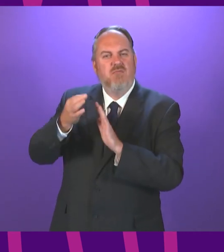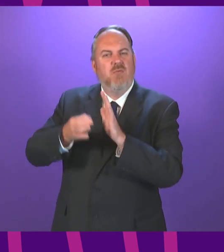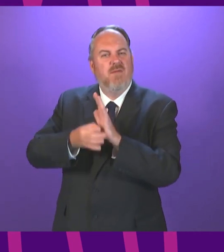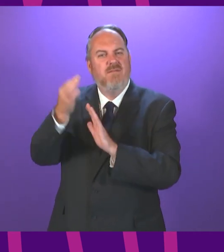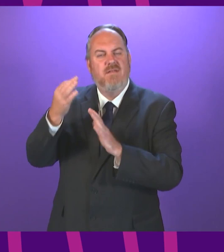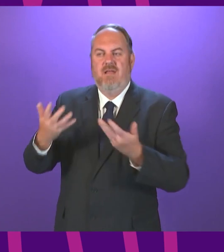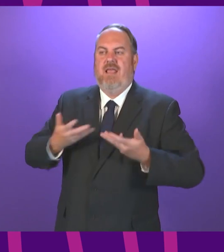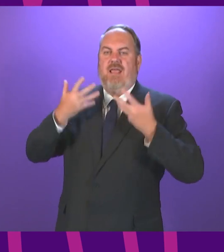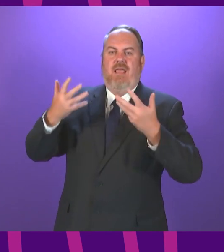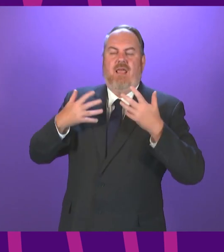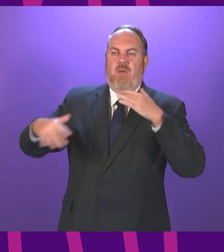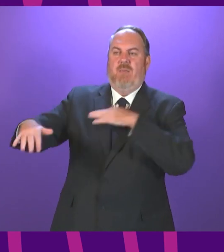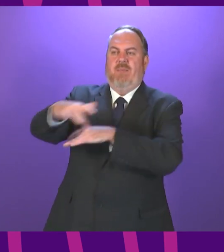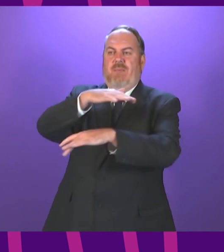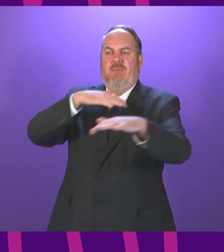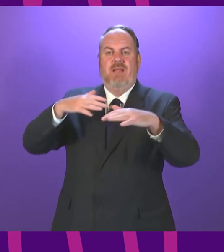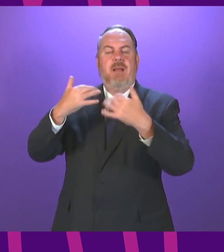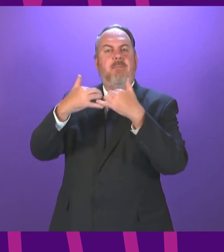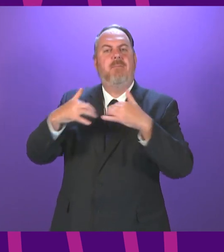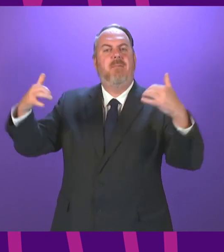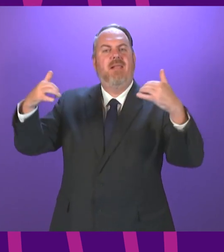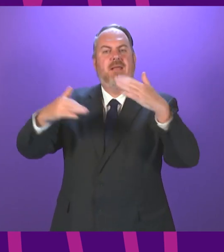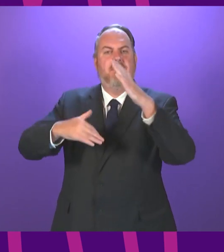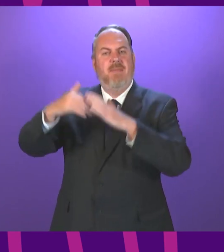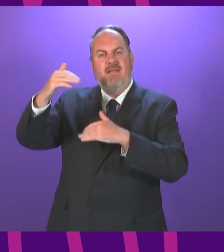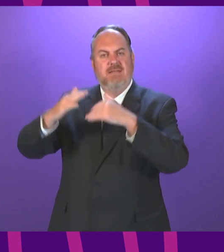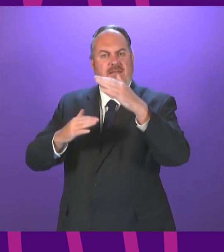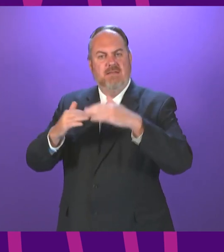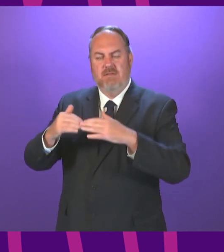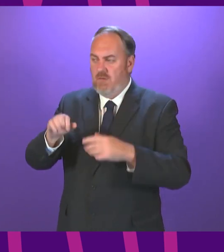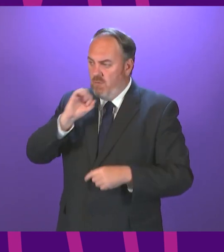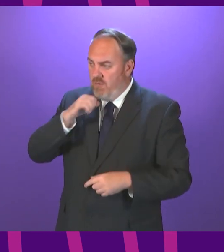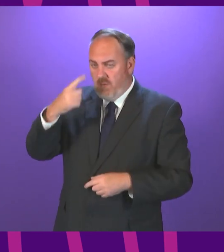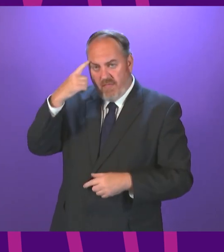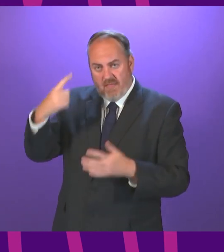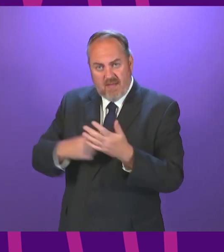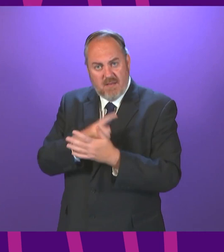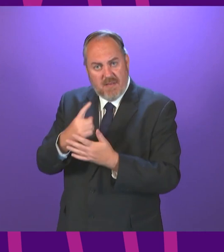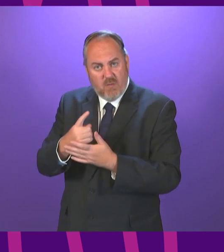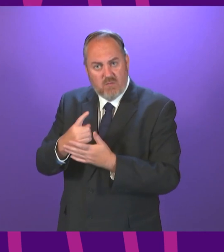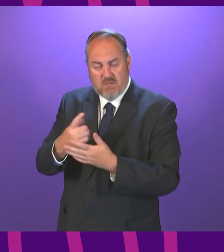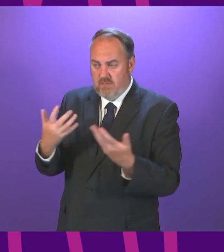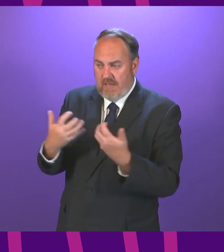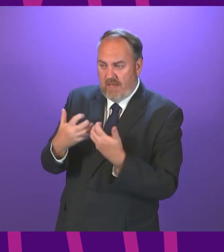and workplaces? Will the Government consider regulating and inspecting ventilation standards,